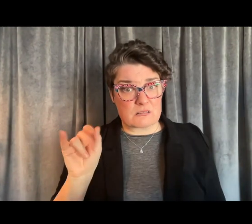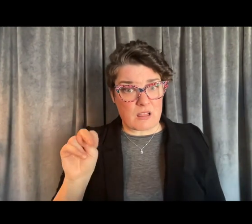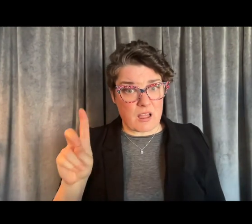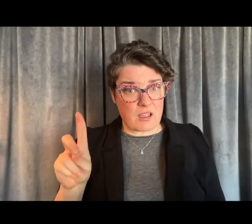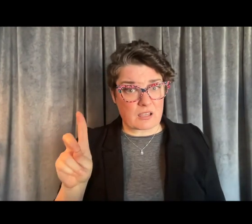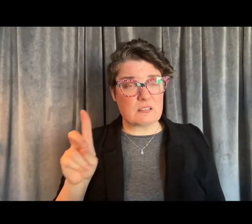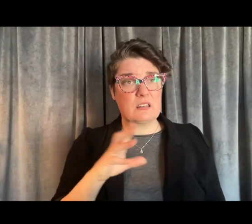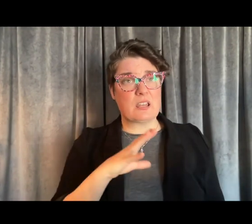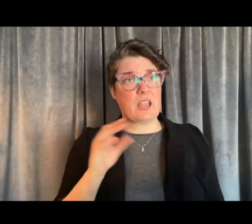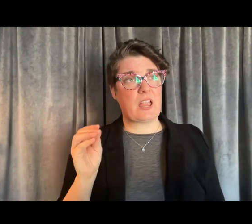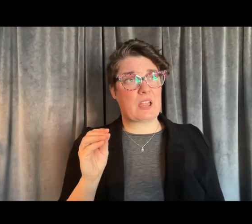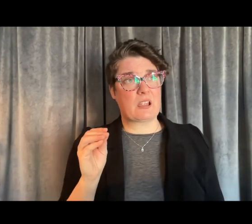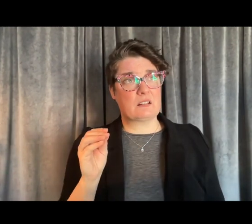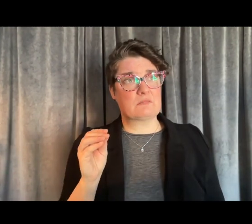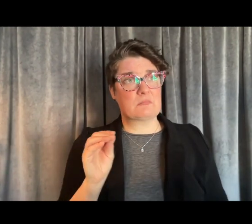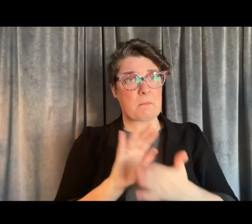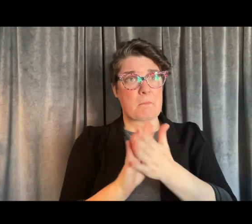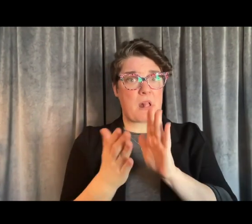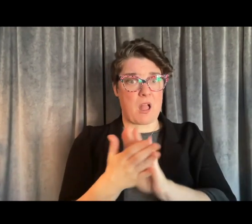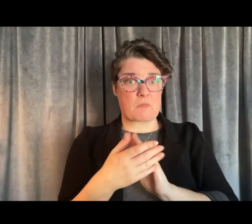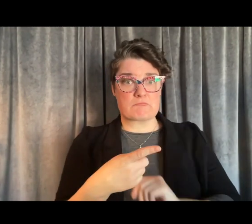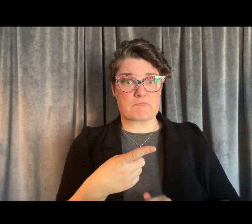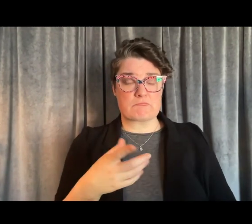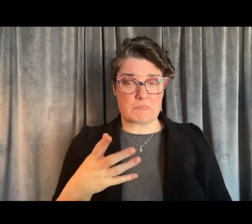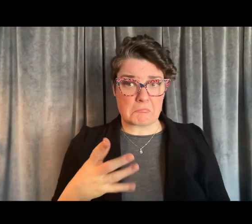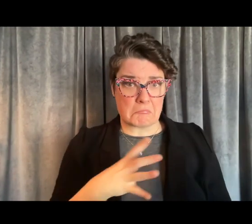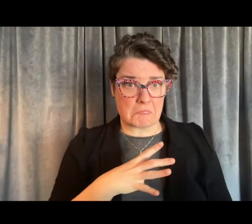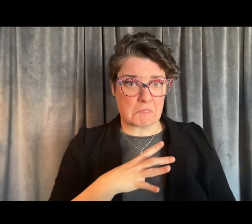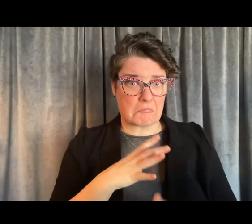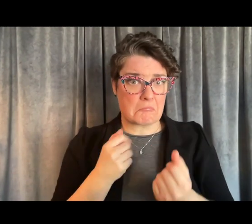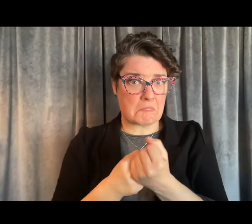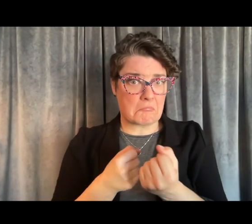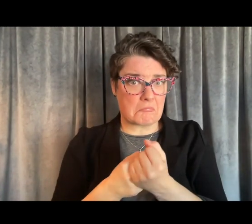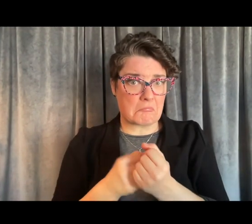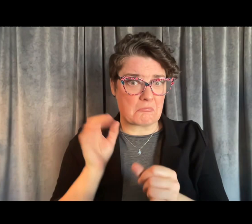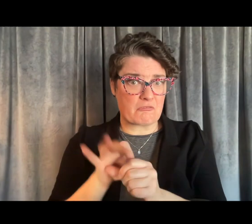they're really kind, and that they end up saying they're gonna vote. So,